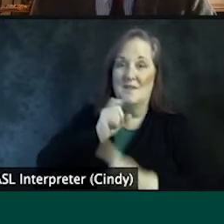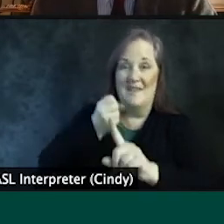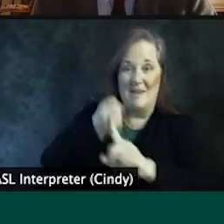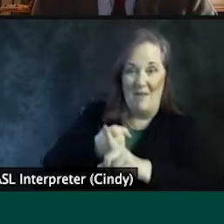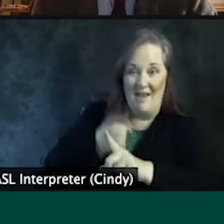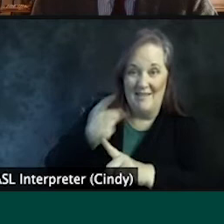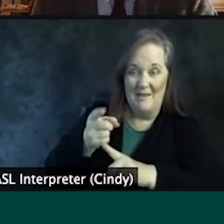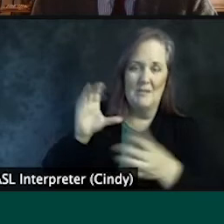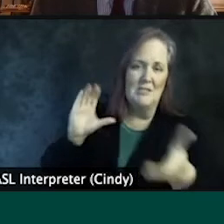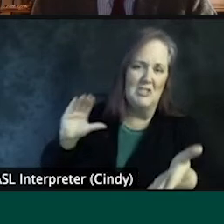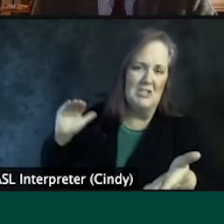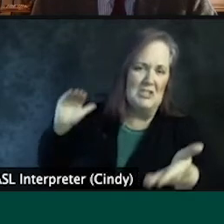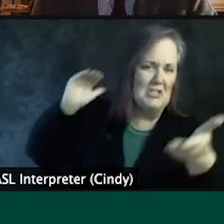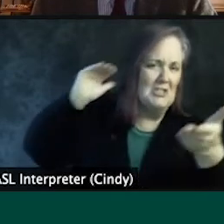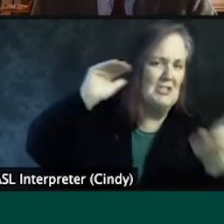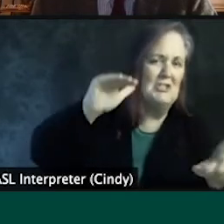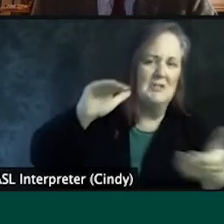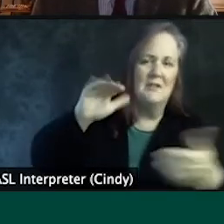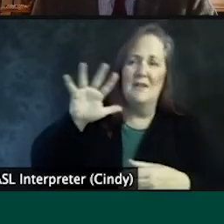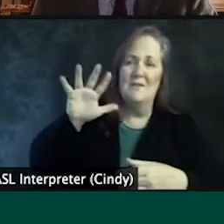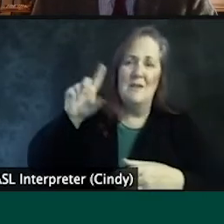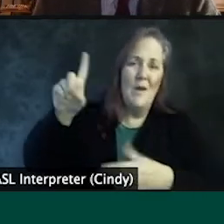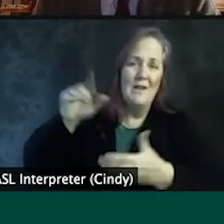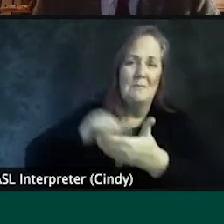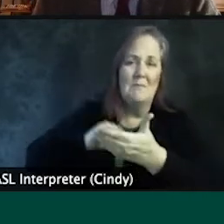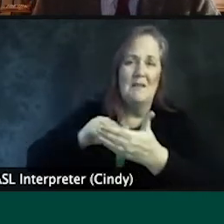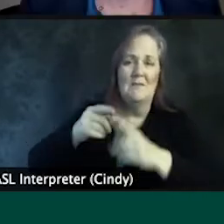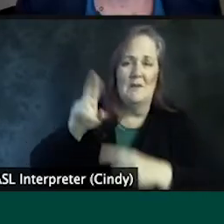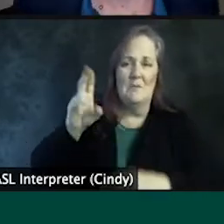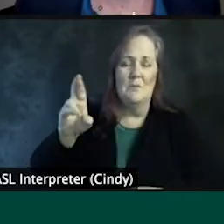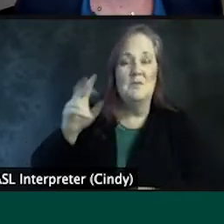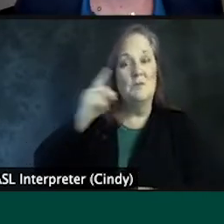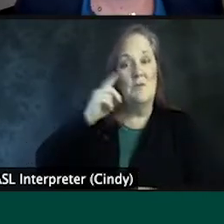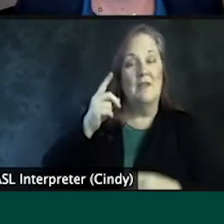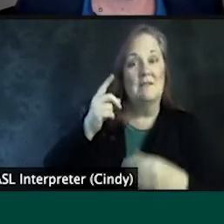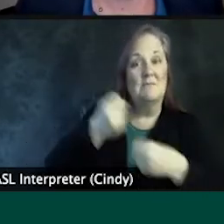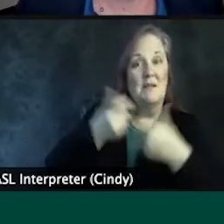that seven-eights requirement in the initiative. Okay, so it requires a seven-eighths.